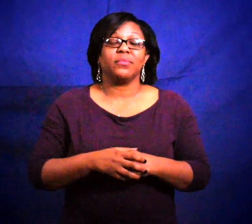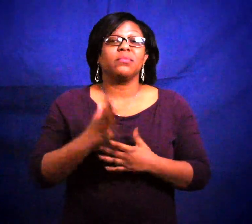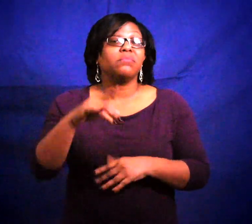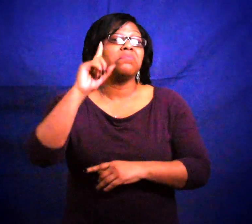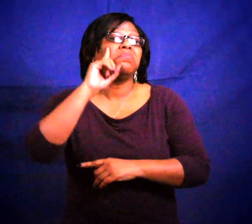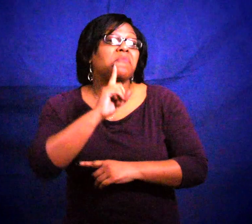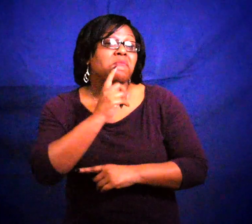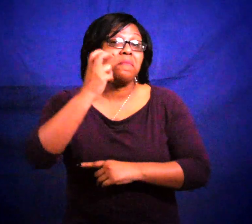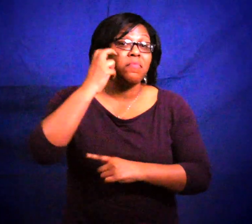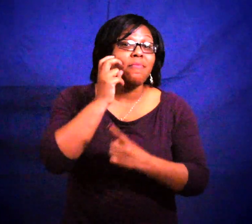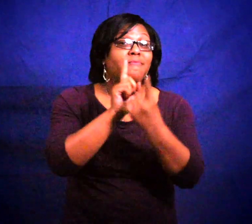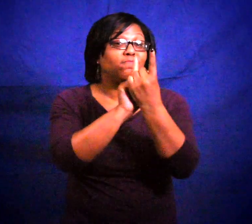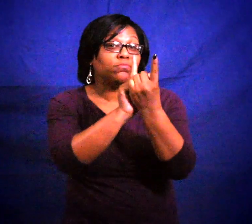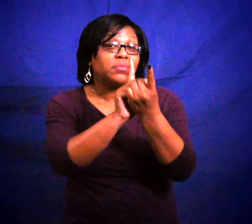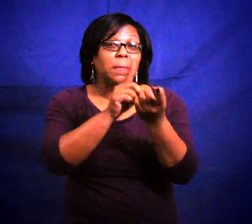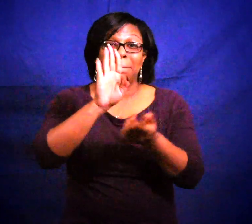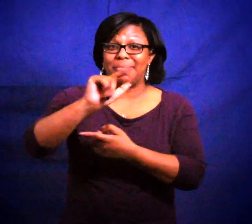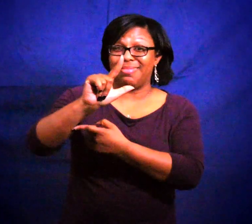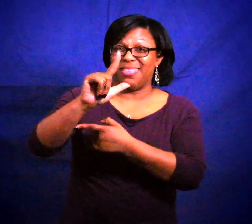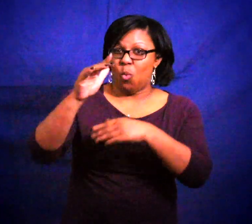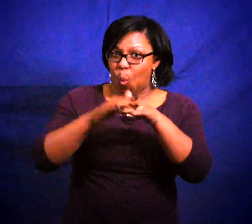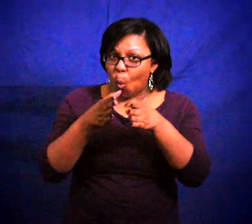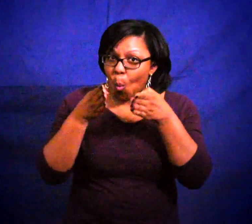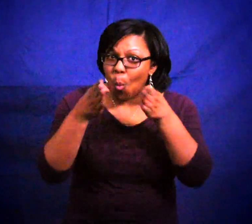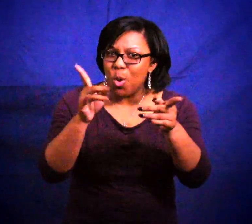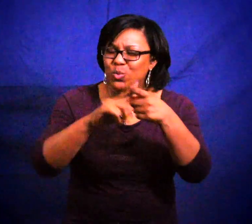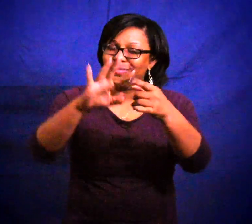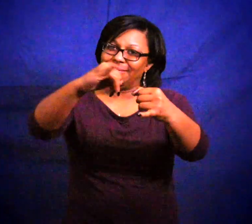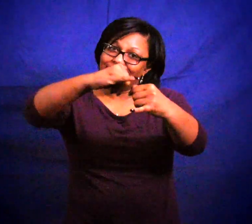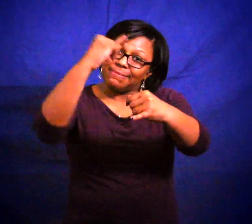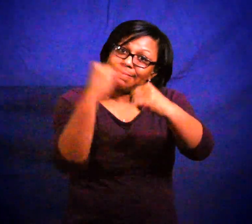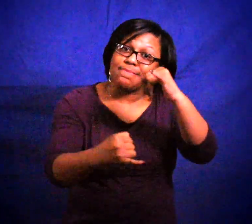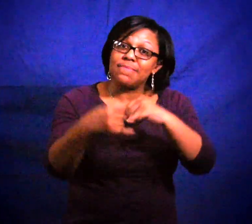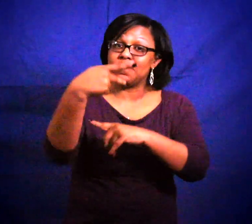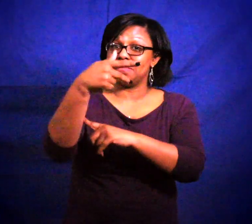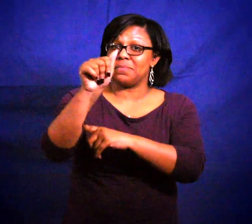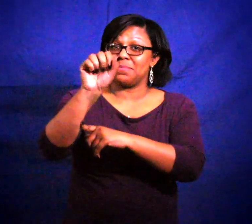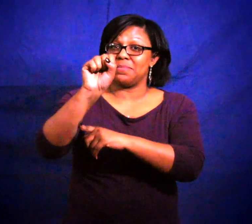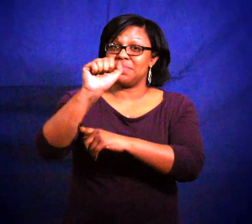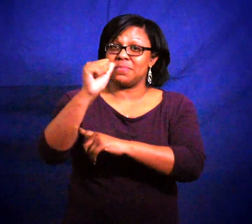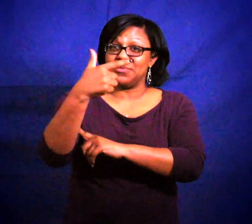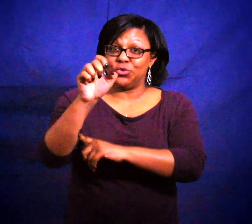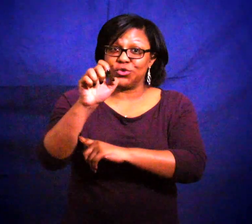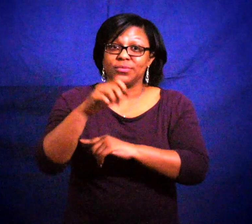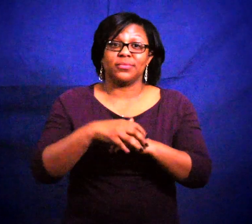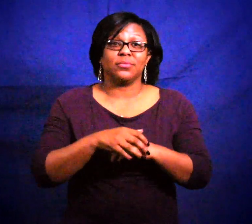The DeafBlind Intervenor bill is on its way to final passage.